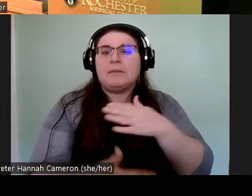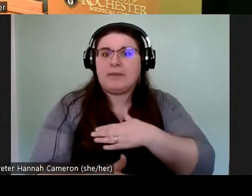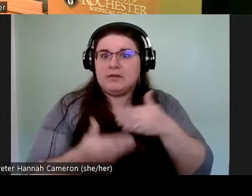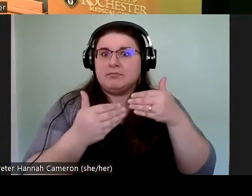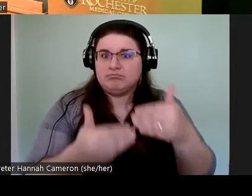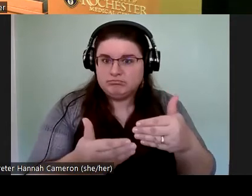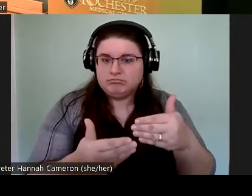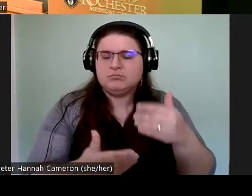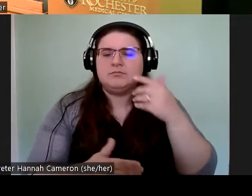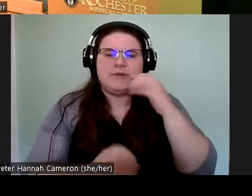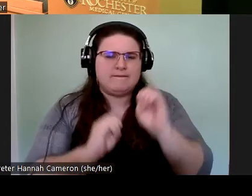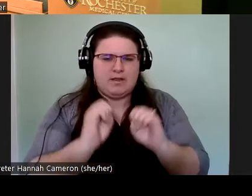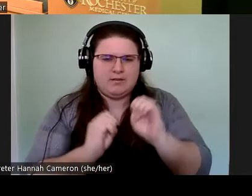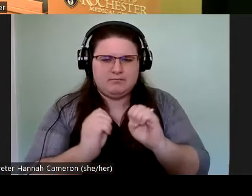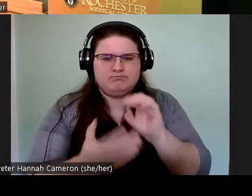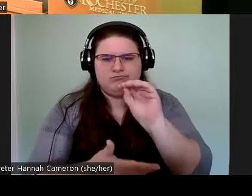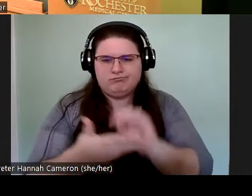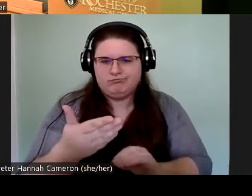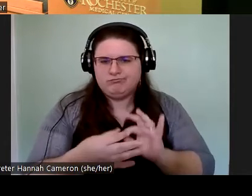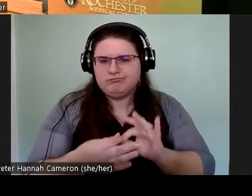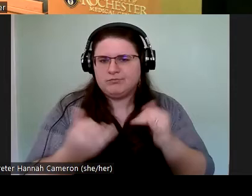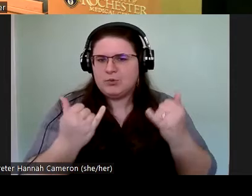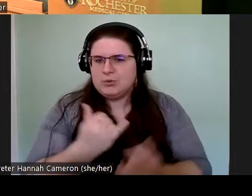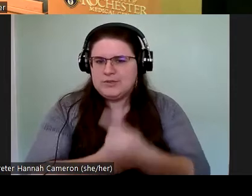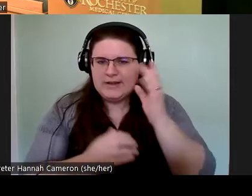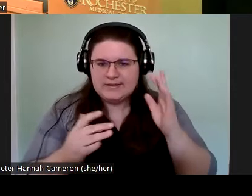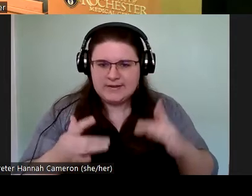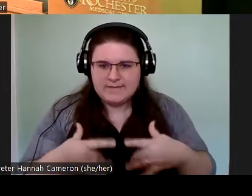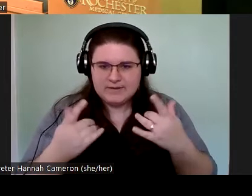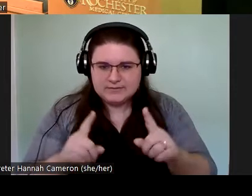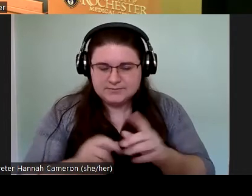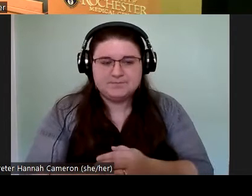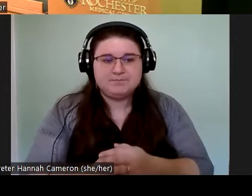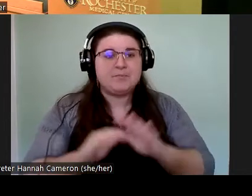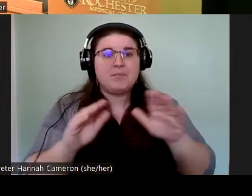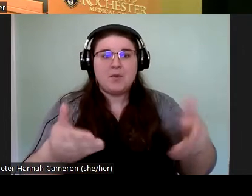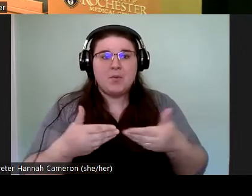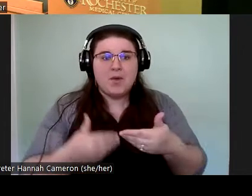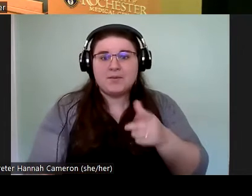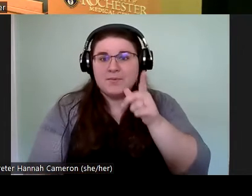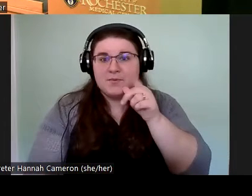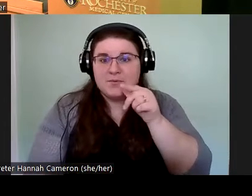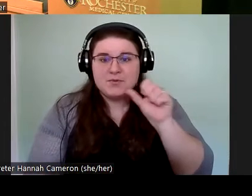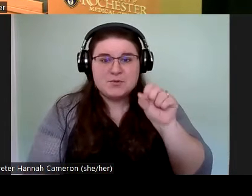with no further Ado it is my pleasure to welcome our speaker today Susan abder Holden executive